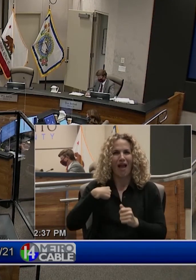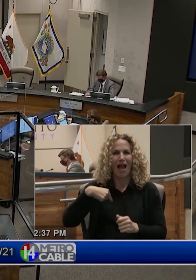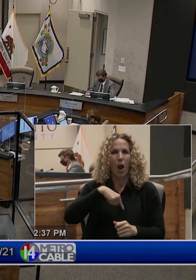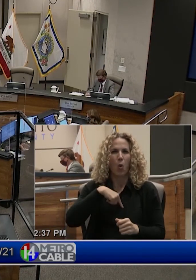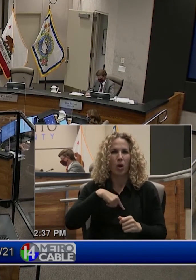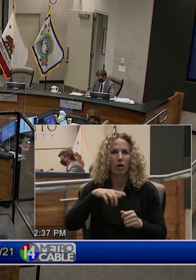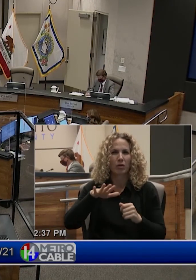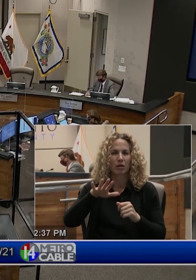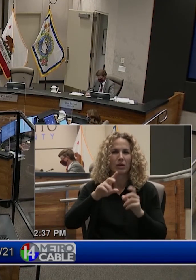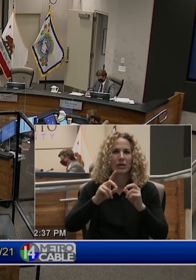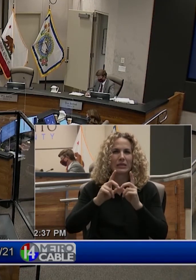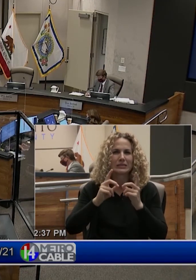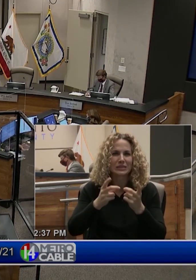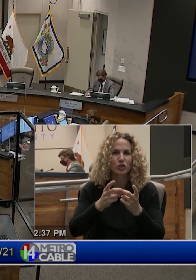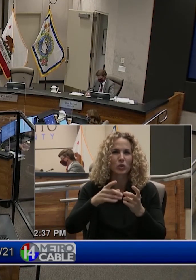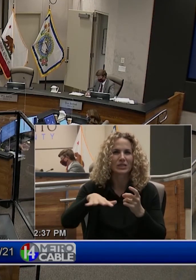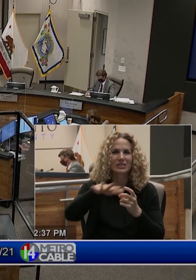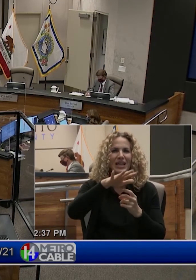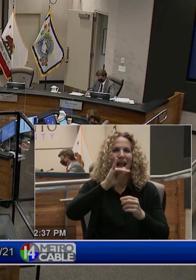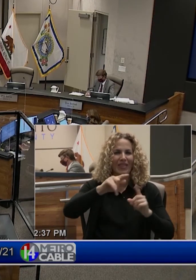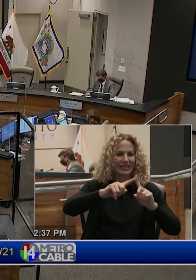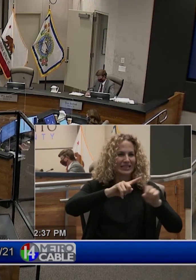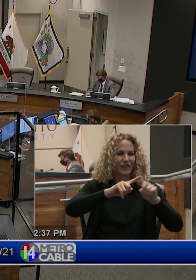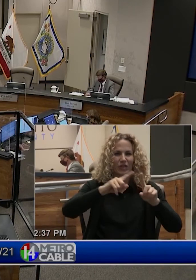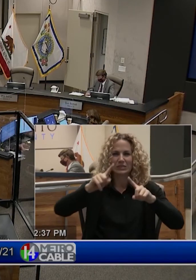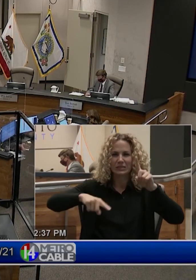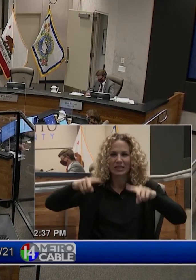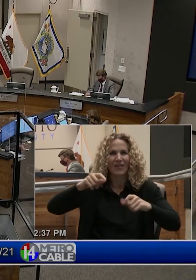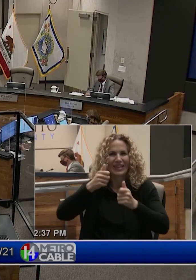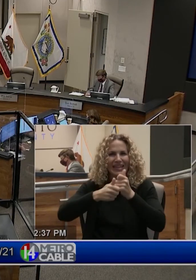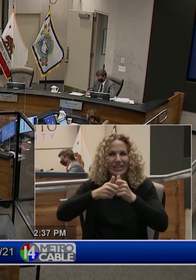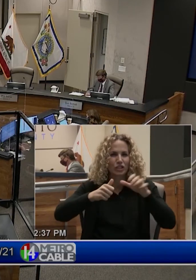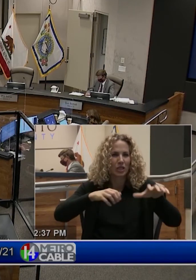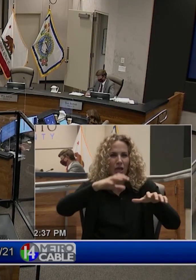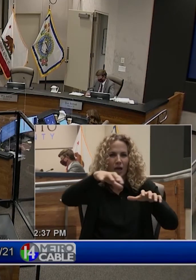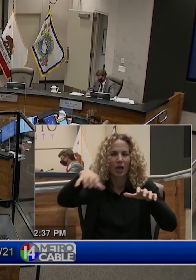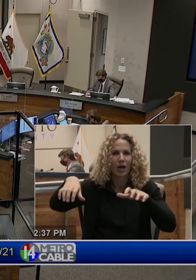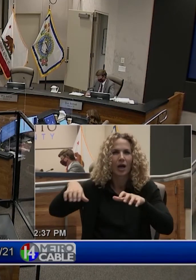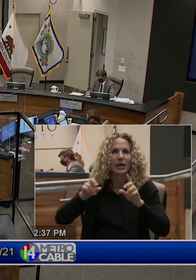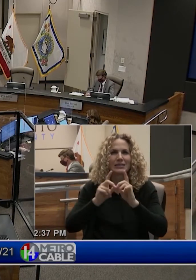OPPORTUNITY TO HAVE A ONE ON ONE? ONE? AND ARE THERE GOING TO BE AN AND ARE THERE GOING TO BE AN OPPORTUNITY FOR ONE ON ONE AND OPPORTUNITY FOR ONE ON ONE AND ZOOM?